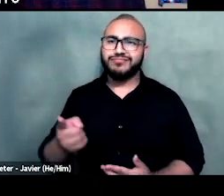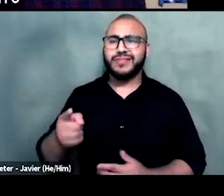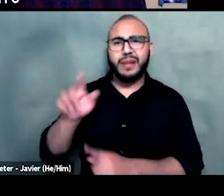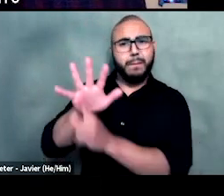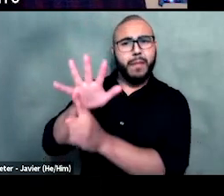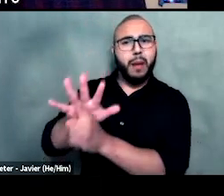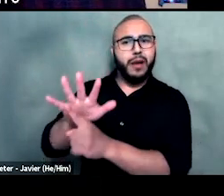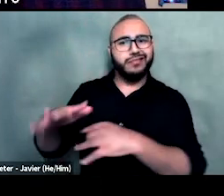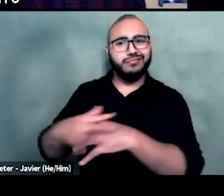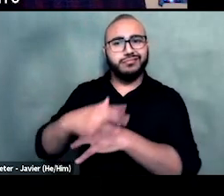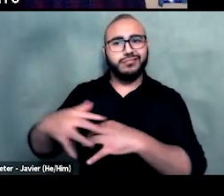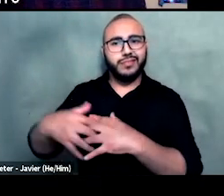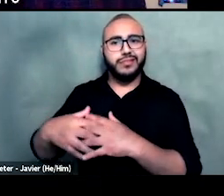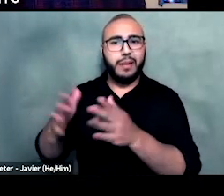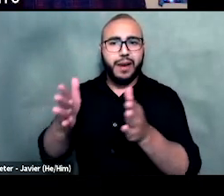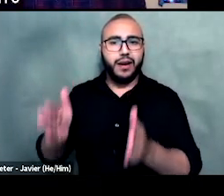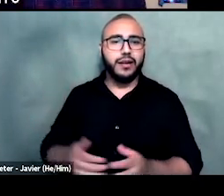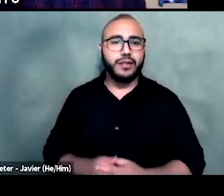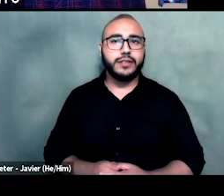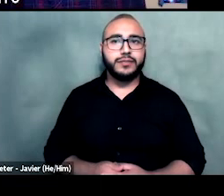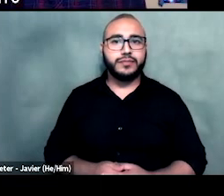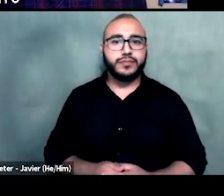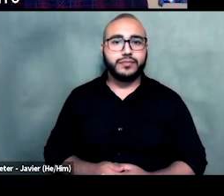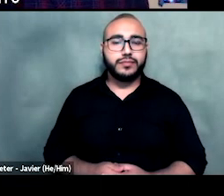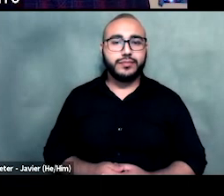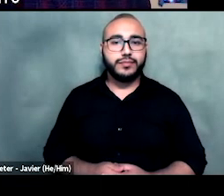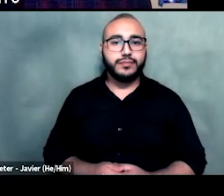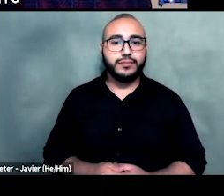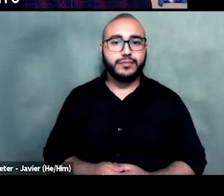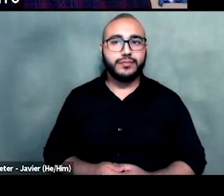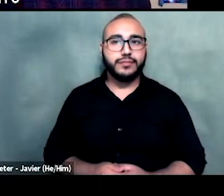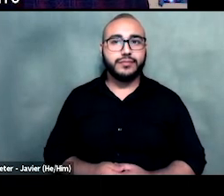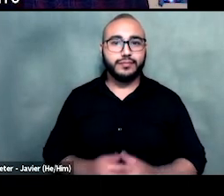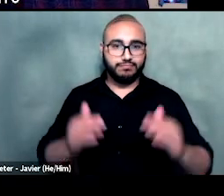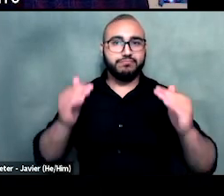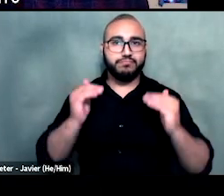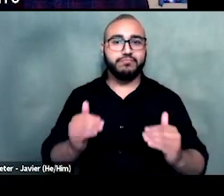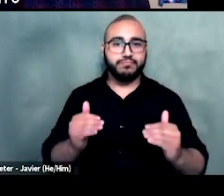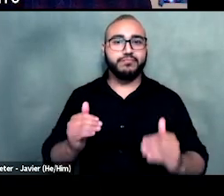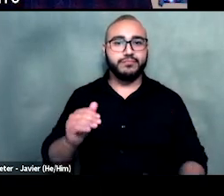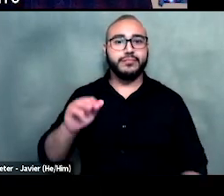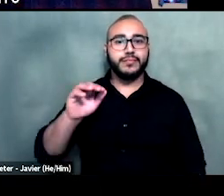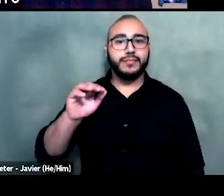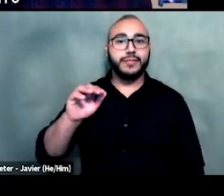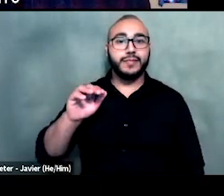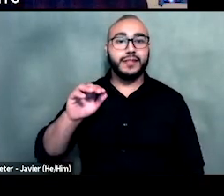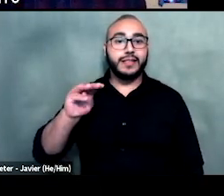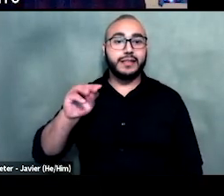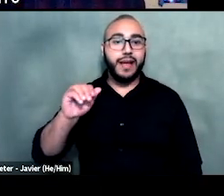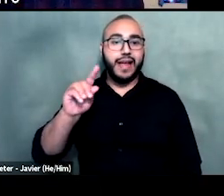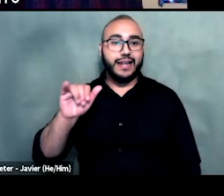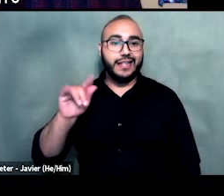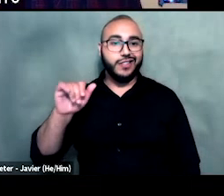American. And this is Maddie Tom, she's Chiricahua Apache. And I'm sure people have